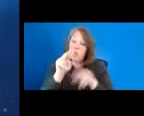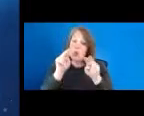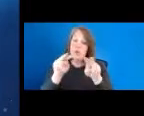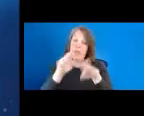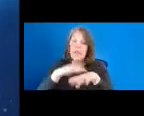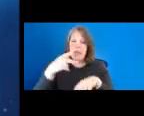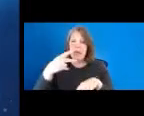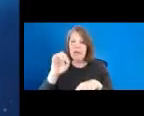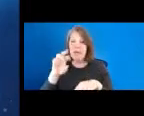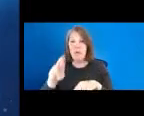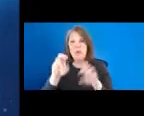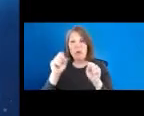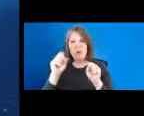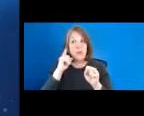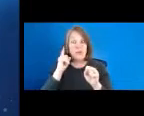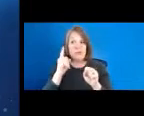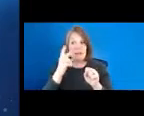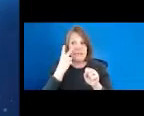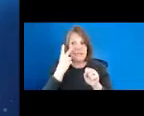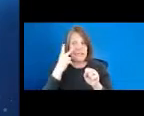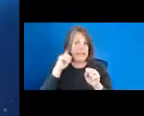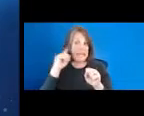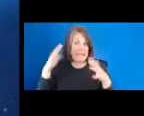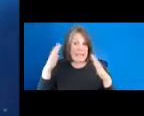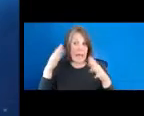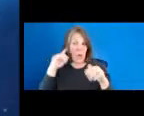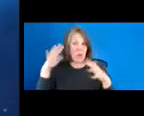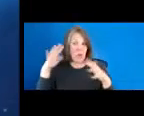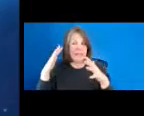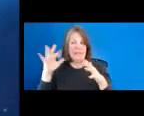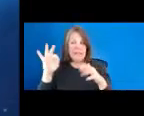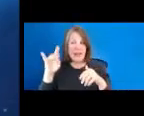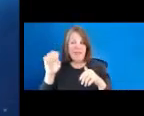files here. 16:25:58 So the system gives you the ability